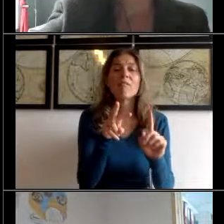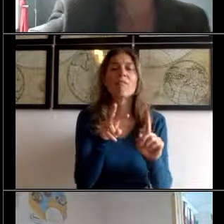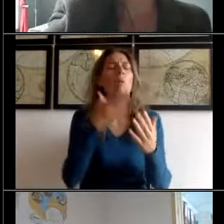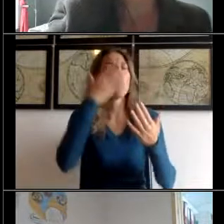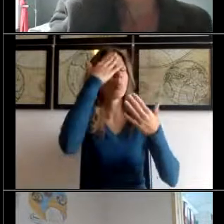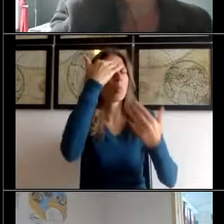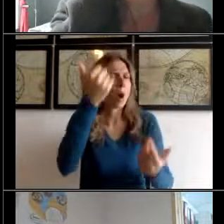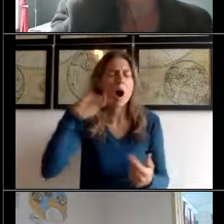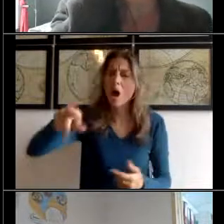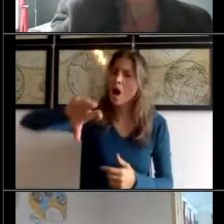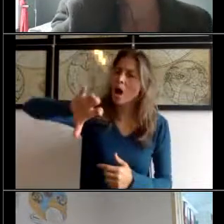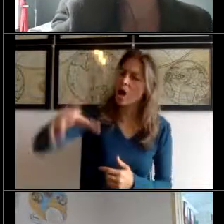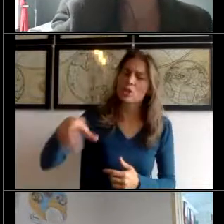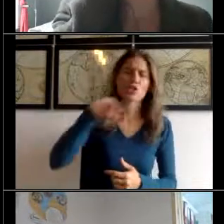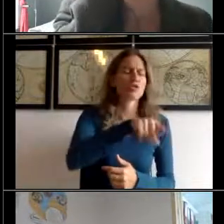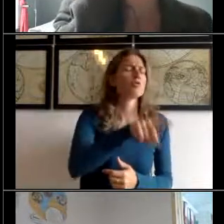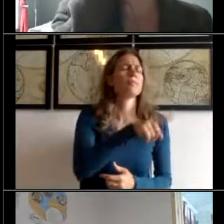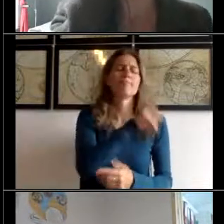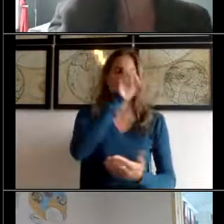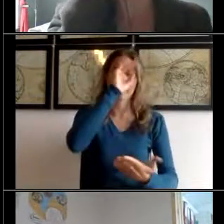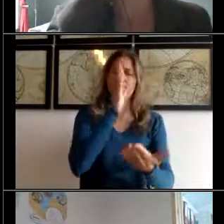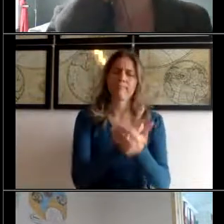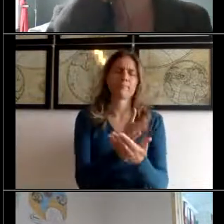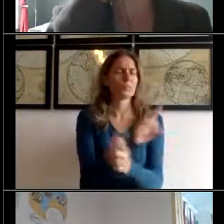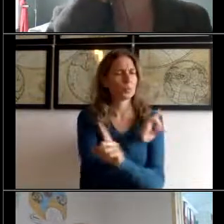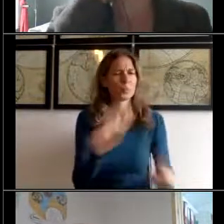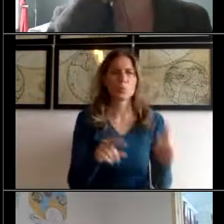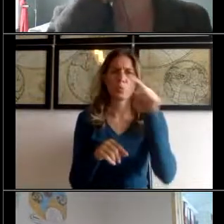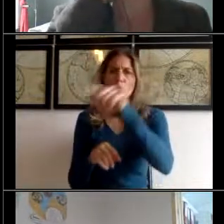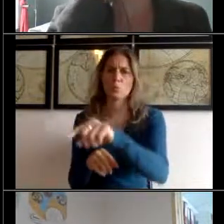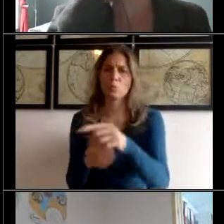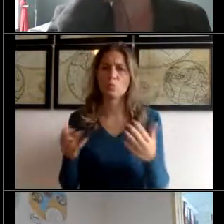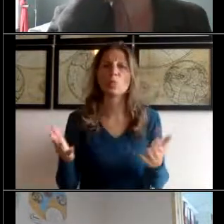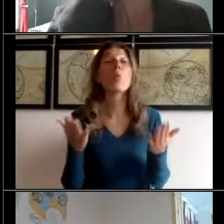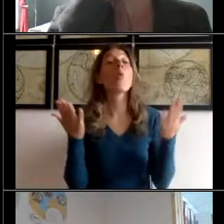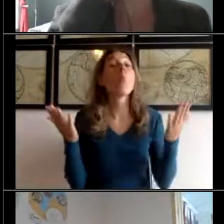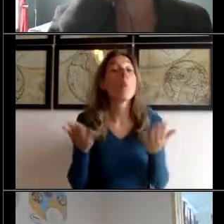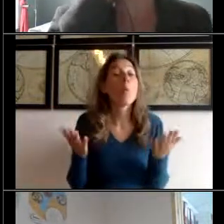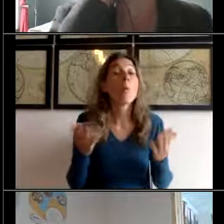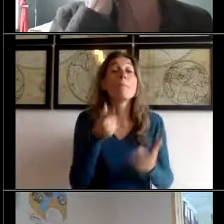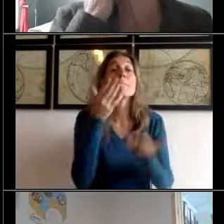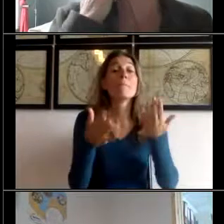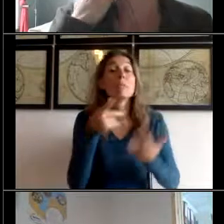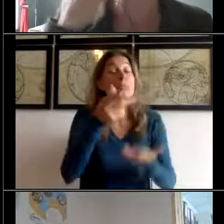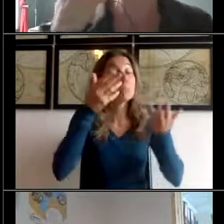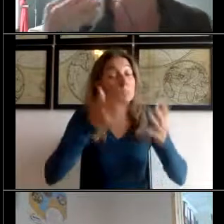which you already know they won't be able to receive volunteers due to COVID-19 health situation?